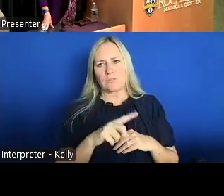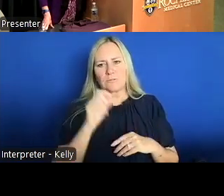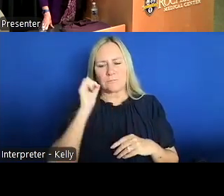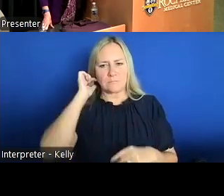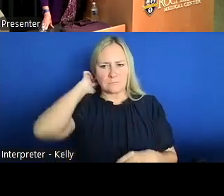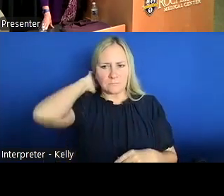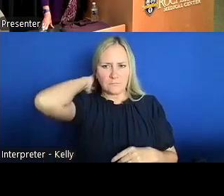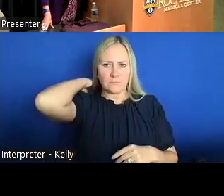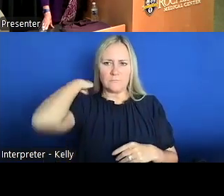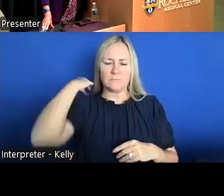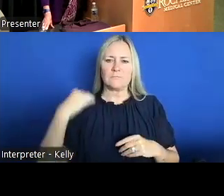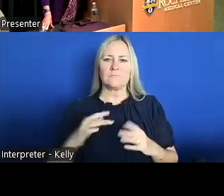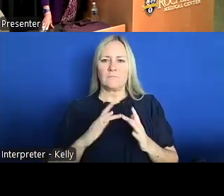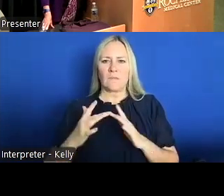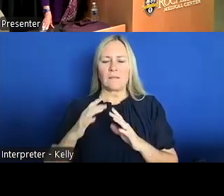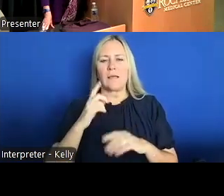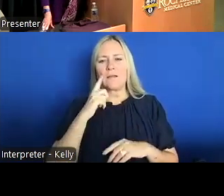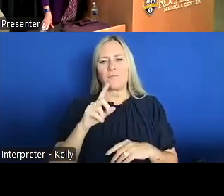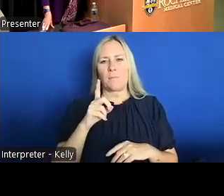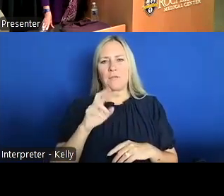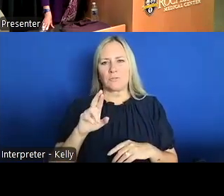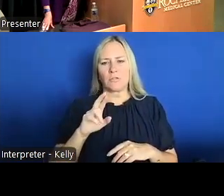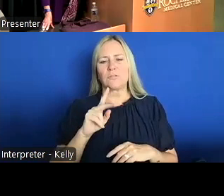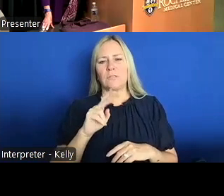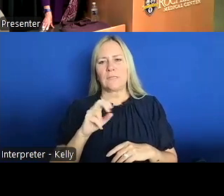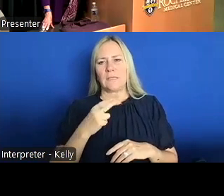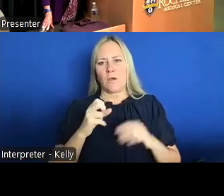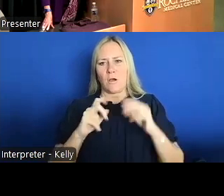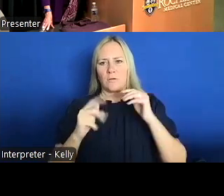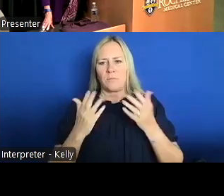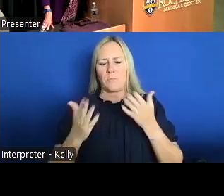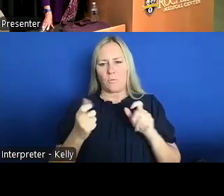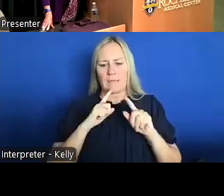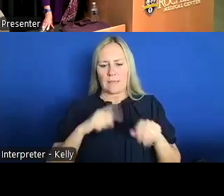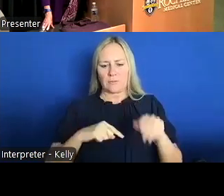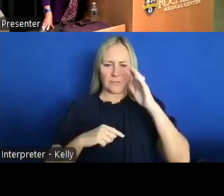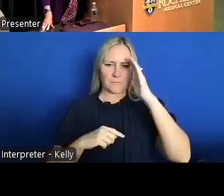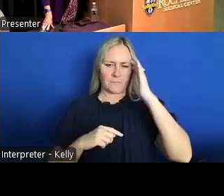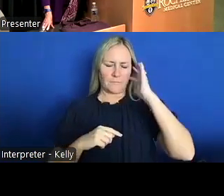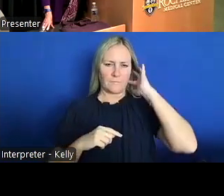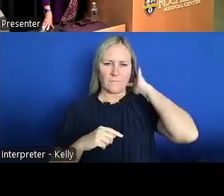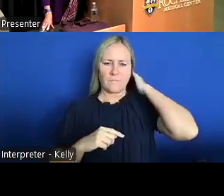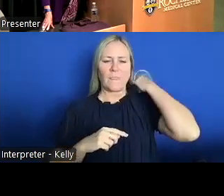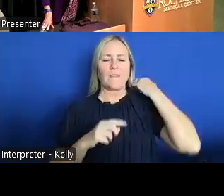kho so maybe a quick answer um can you speak to anticipatory grief within a family system